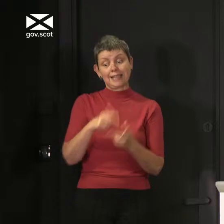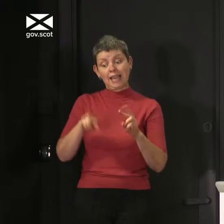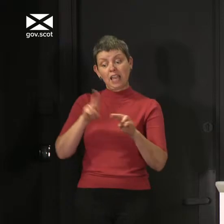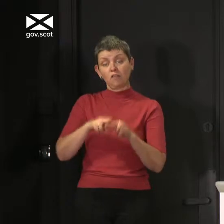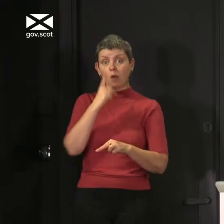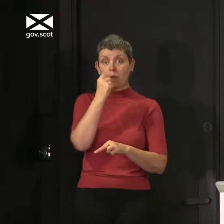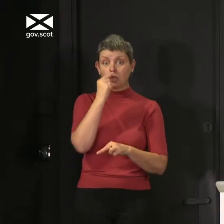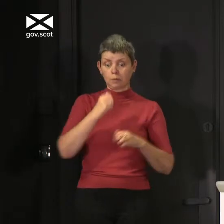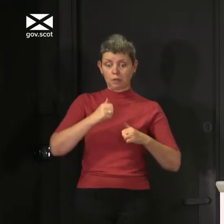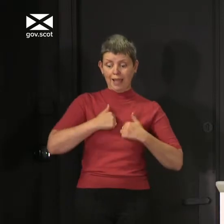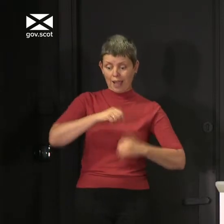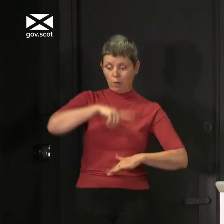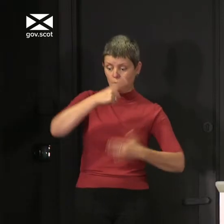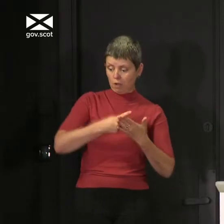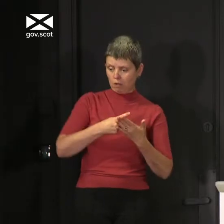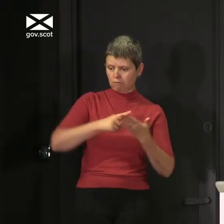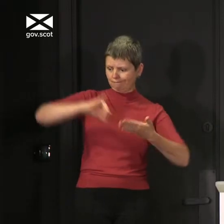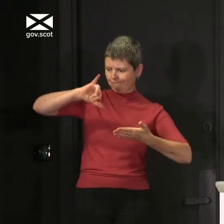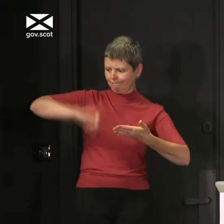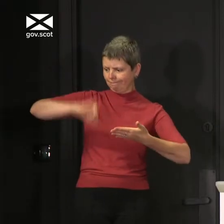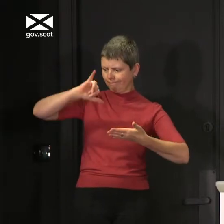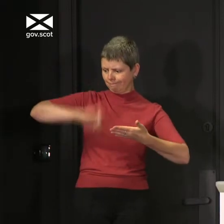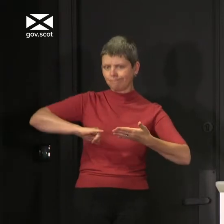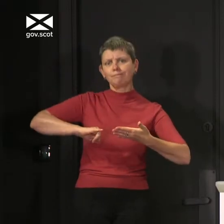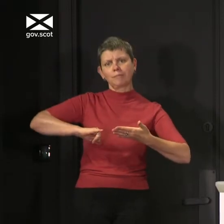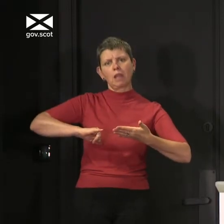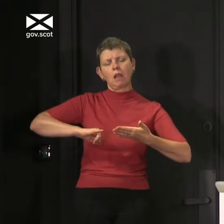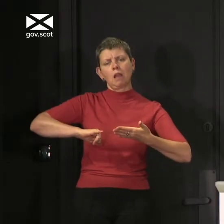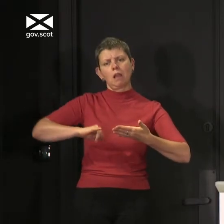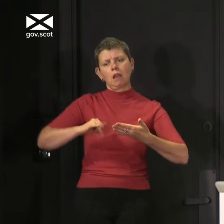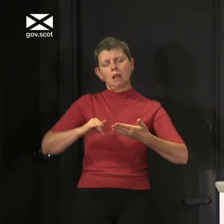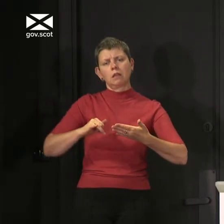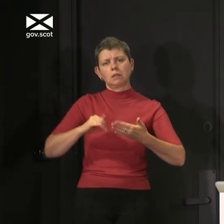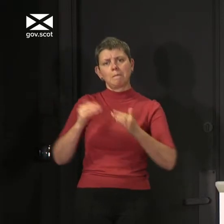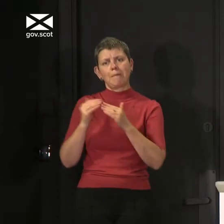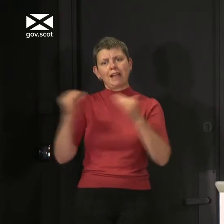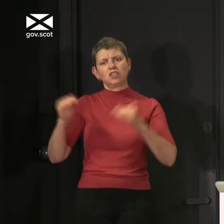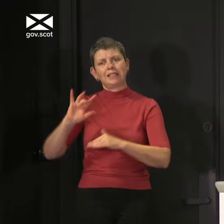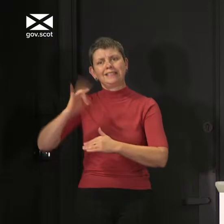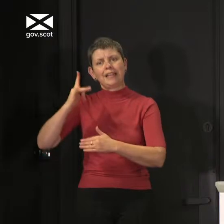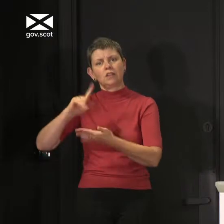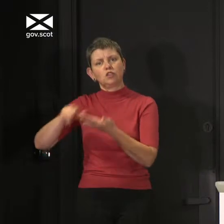try to align not just on the substance but the timing, but clearly we have to get the